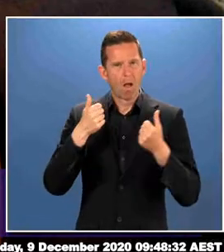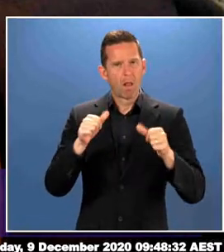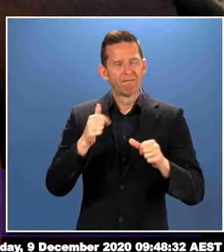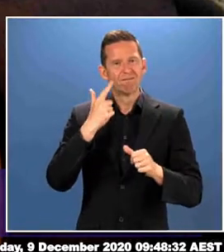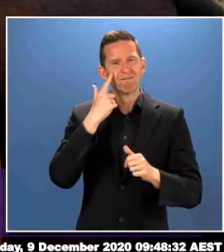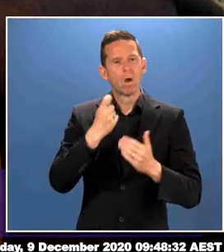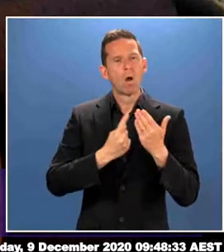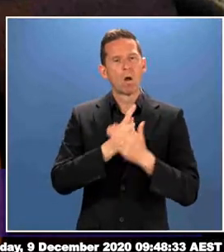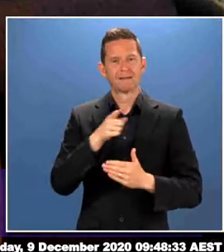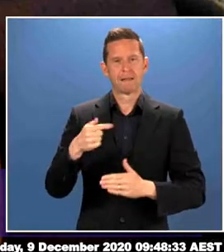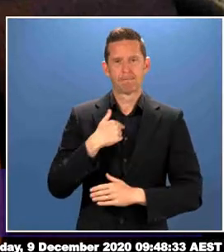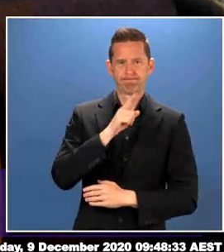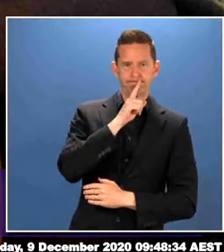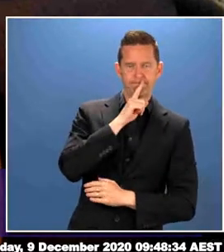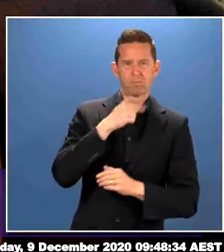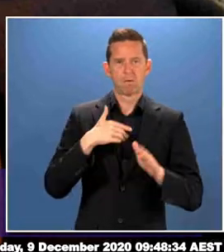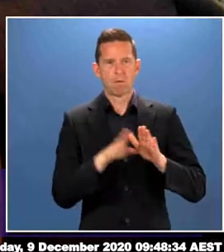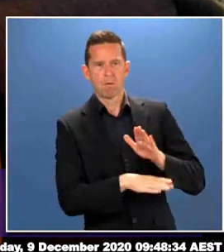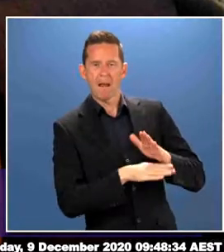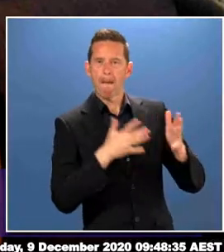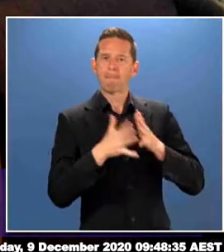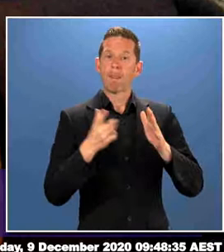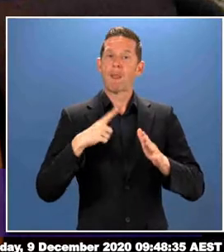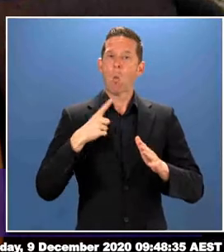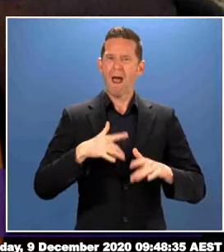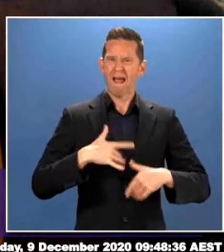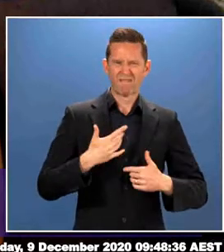would cause them to not experience positive experiences in employment.